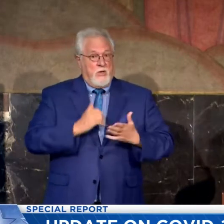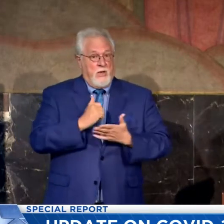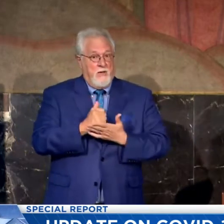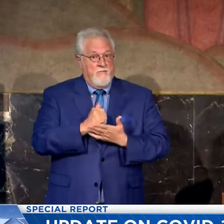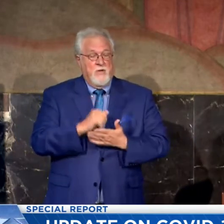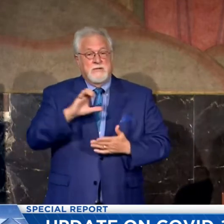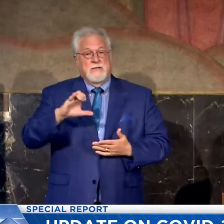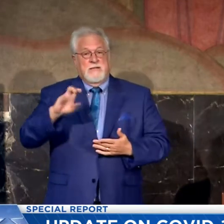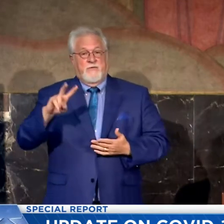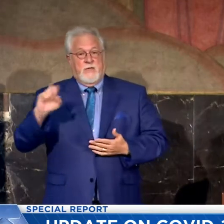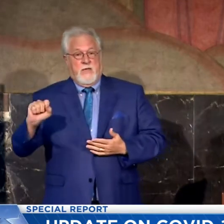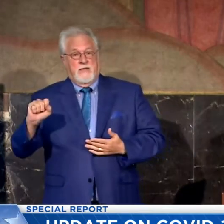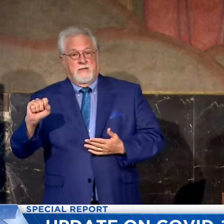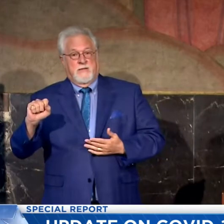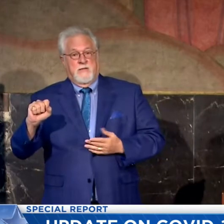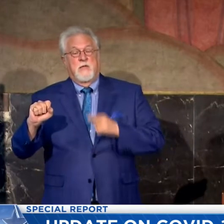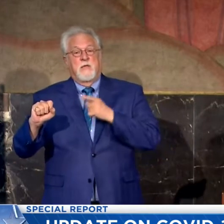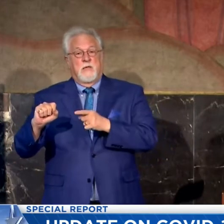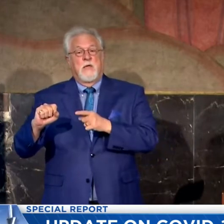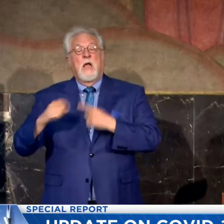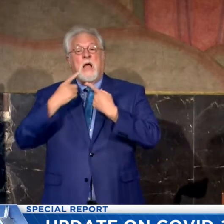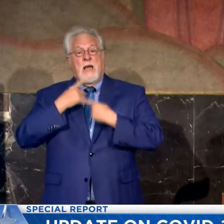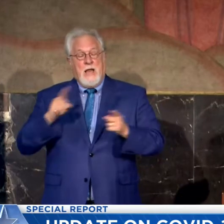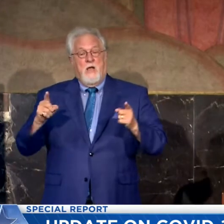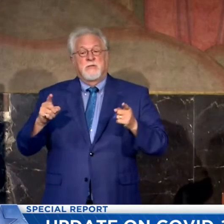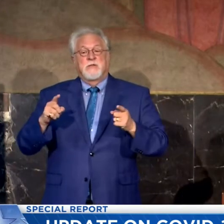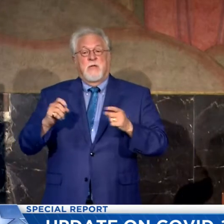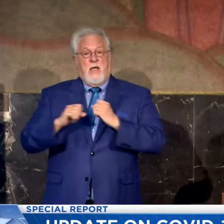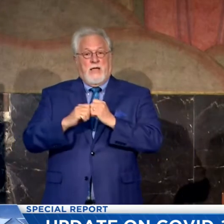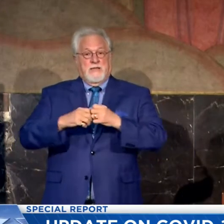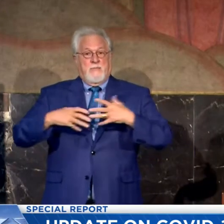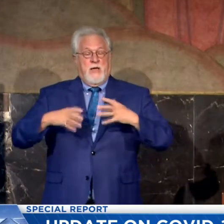AND NEW ROADS WHICH IS THE WALMART AT NEW ROADS OPEN SMART. IN ADDITION WITH ANOTHER